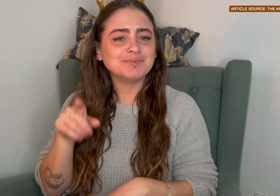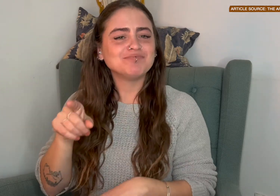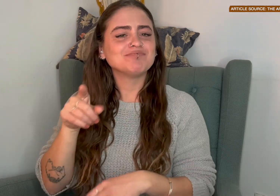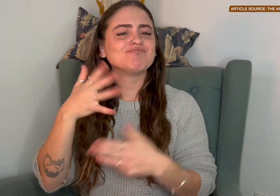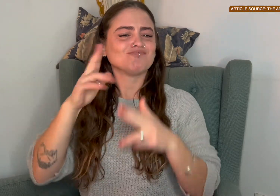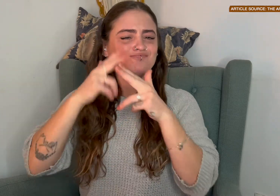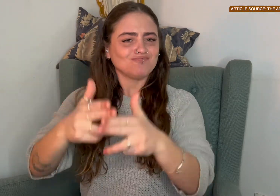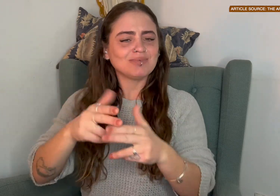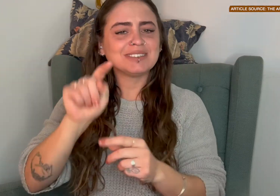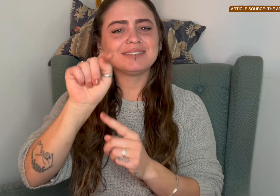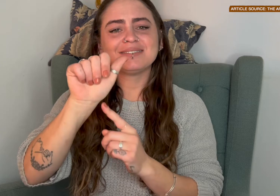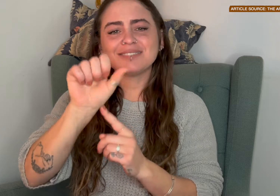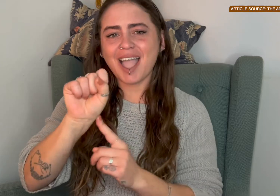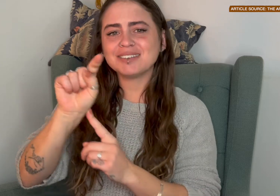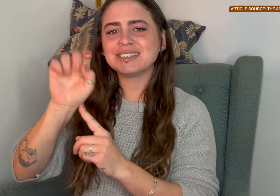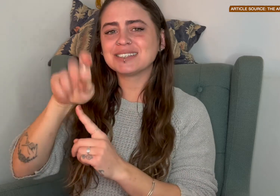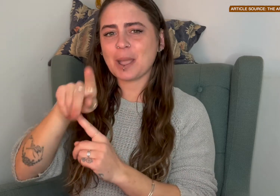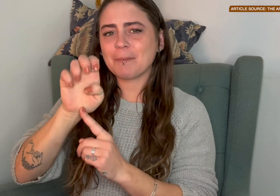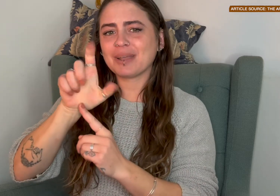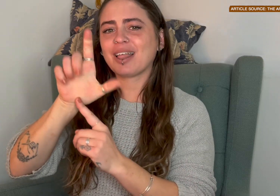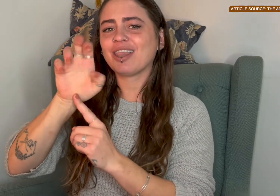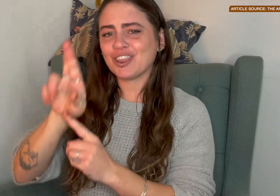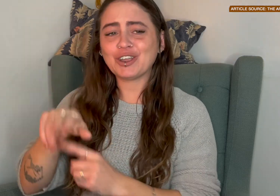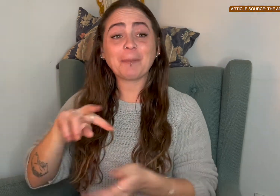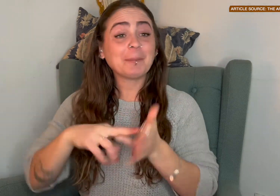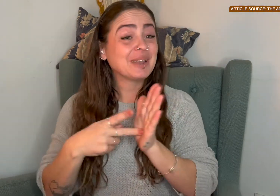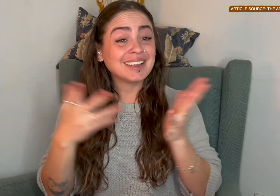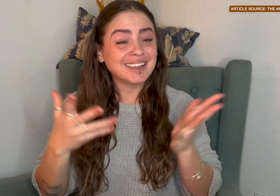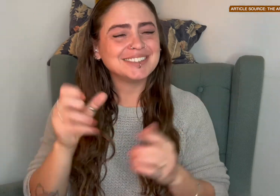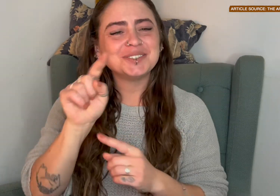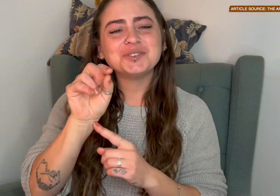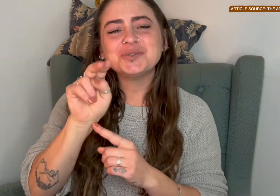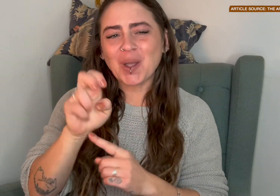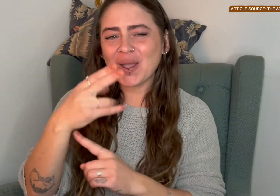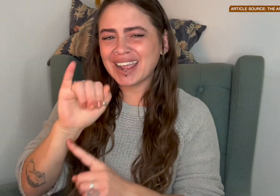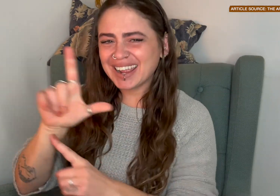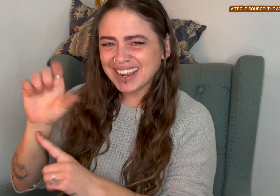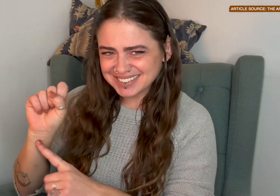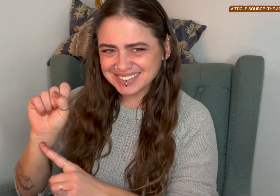which it has dubbed Taş Tepeler, meaning Stone Hills.